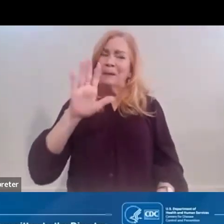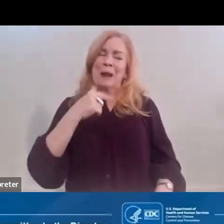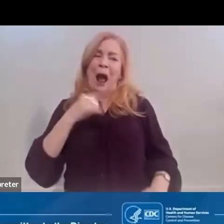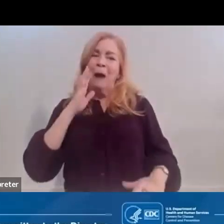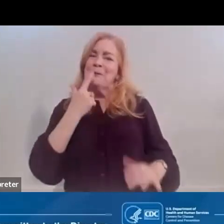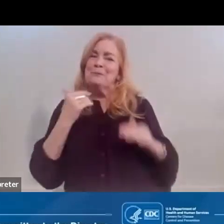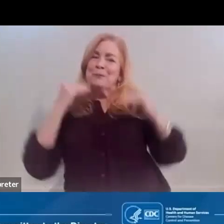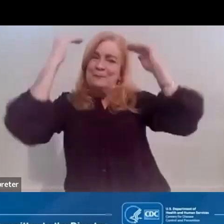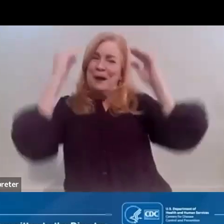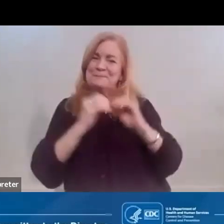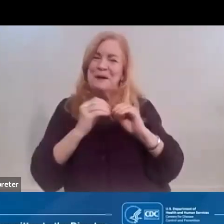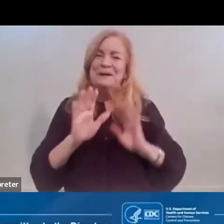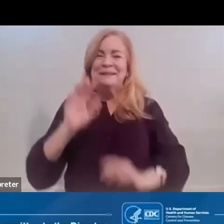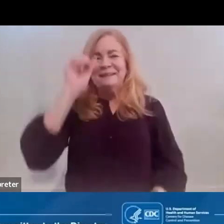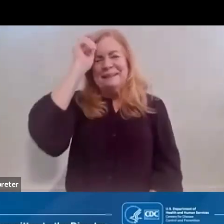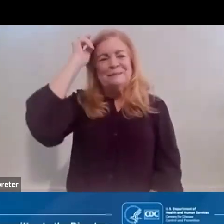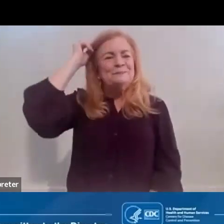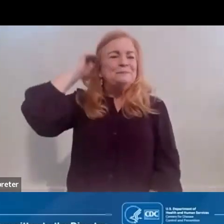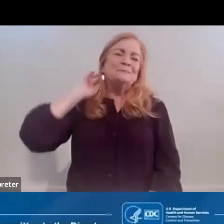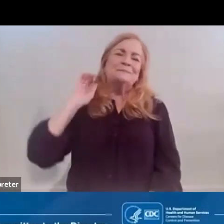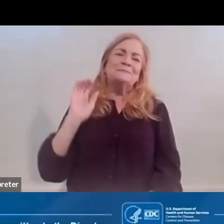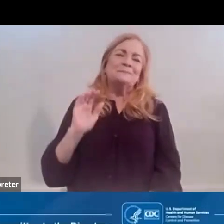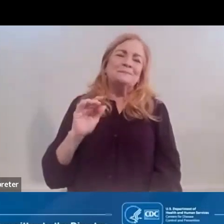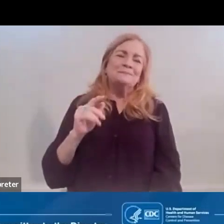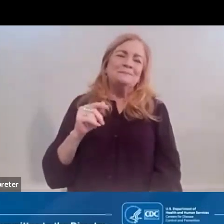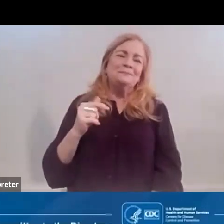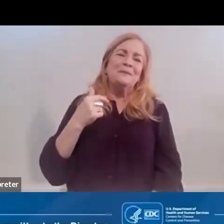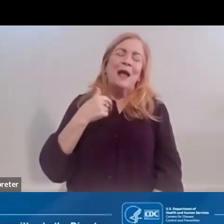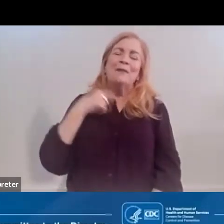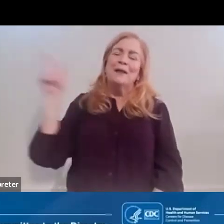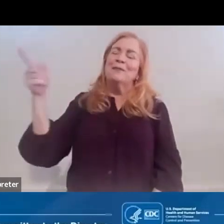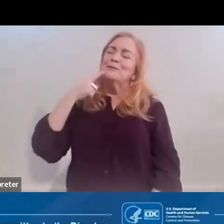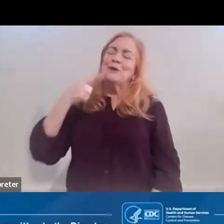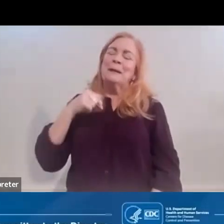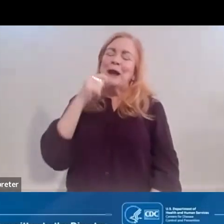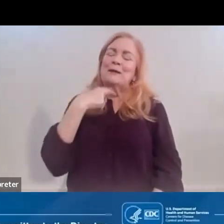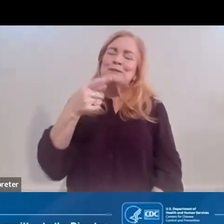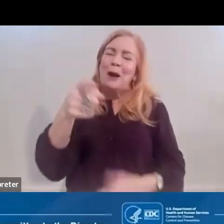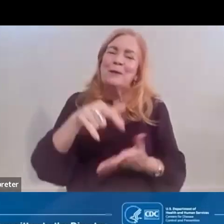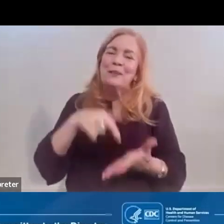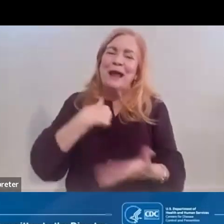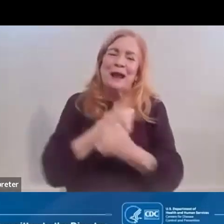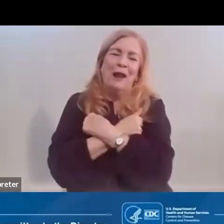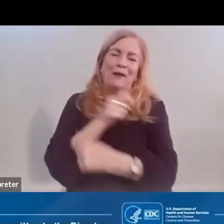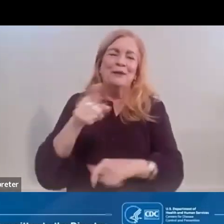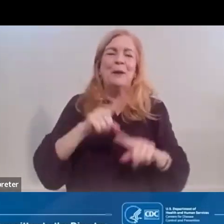I've been pinched and told not to tell you that I love you. But anyway, but I've already said it so you already know it.